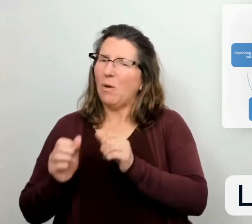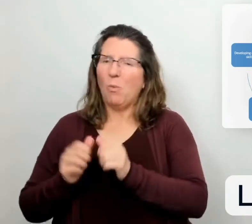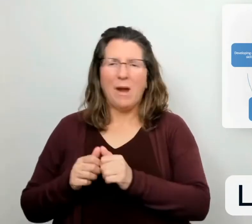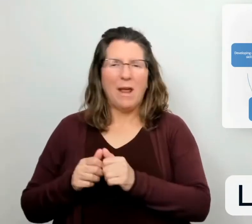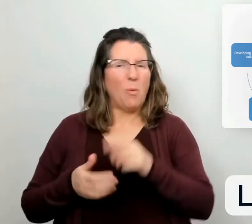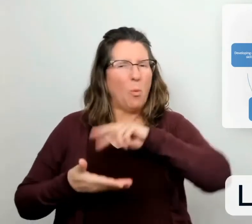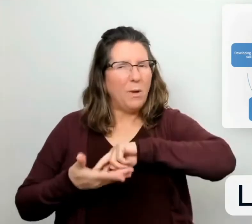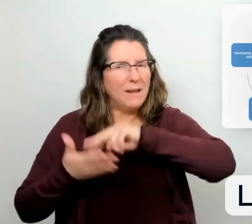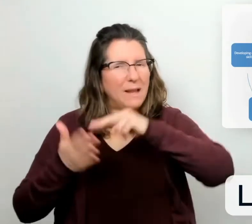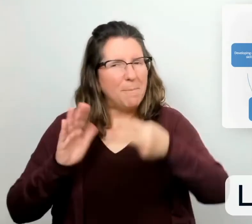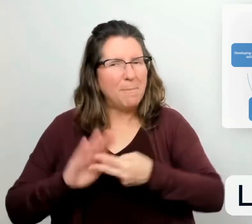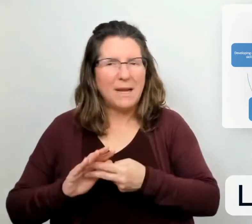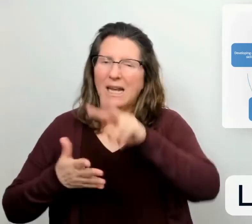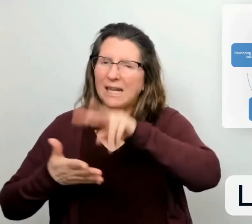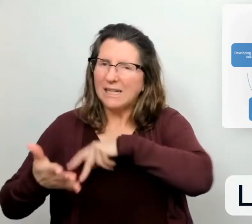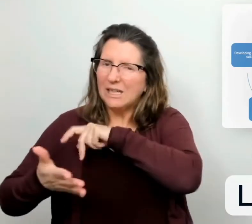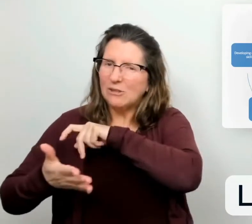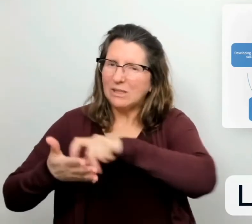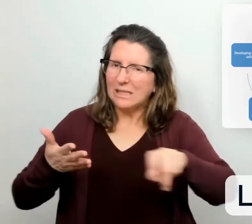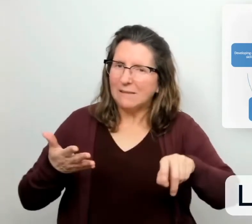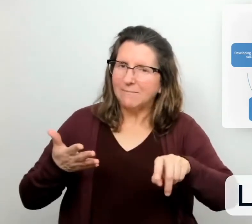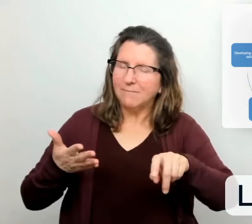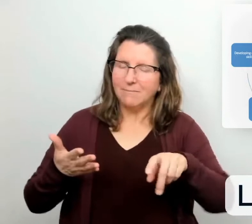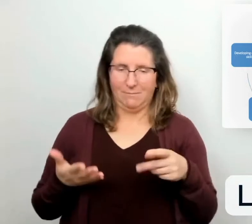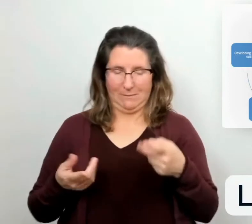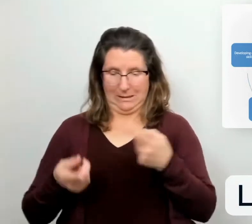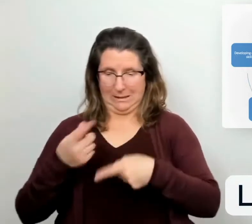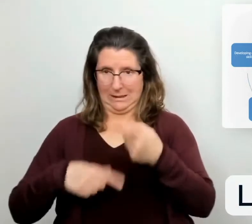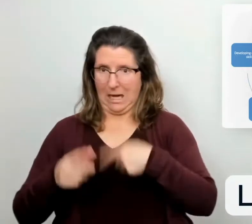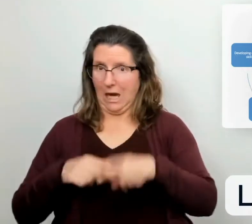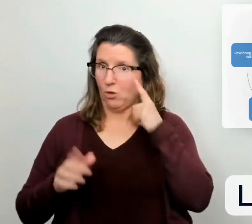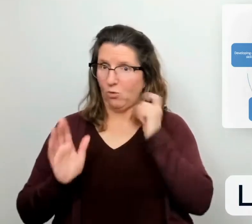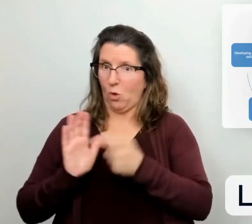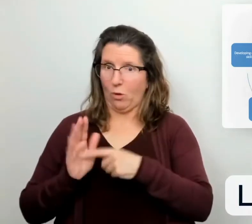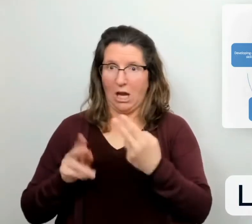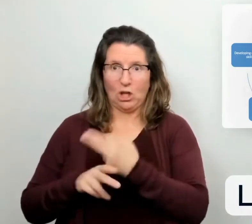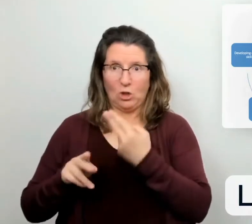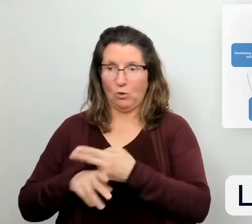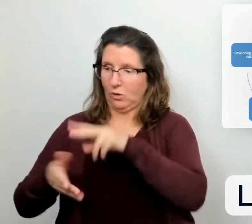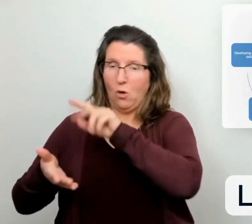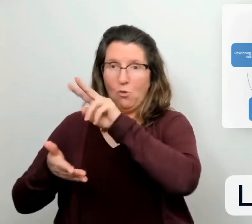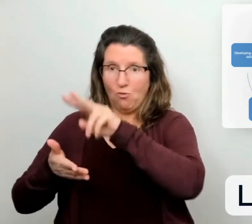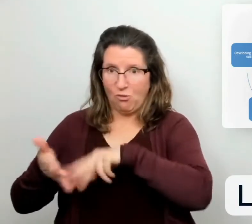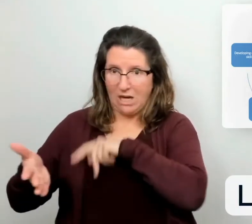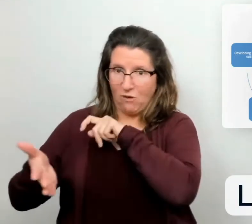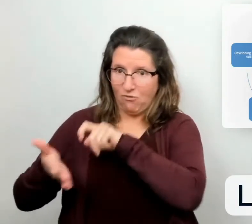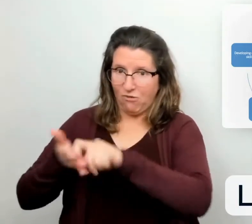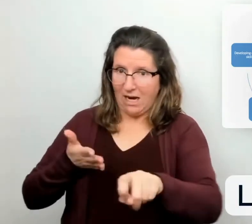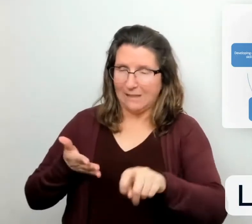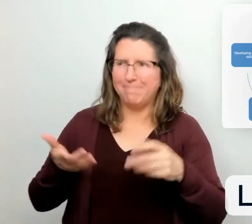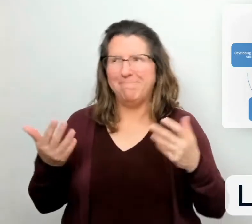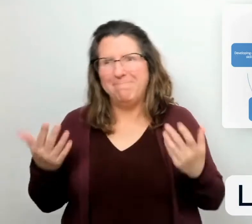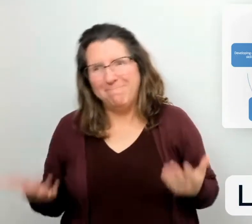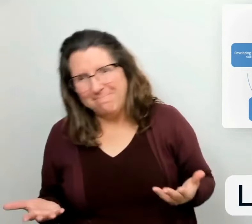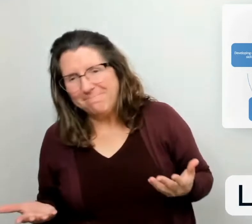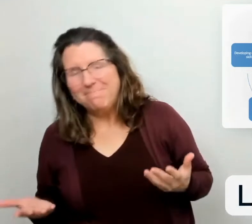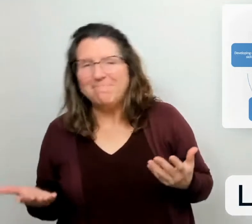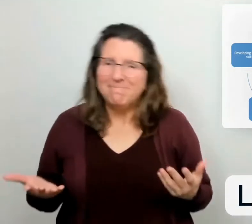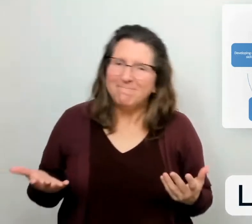This leads me to raise the question of "what is literacy?" In ASL a common way to sign this is READ-WRITE.